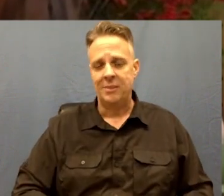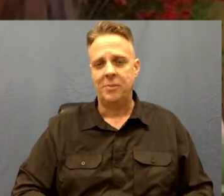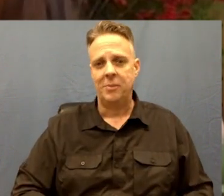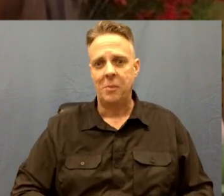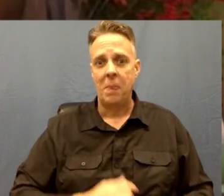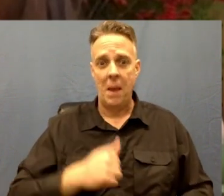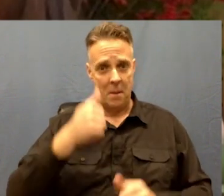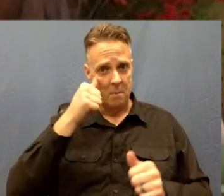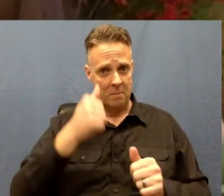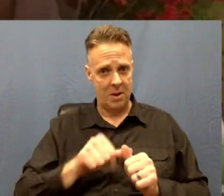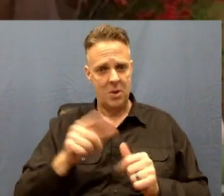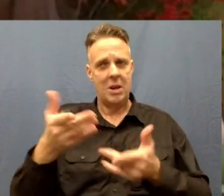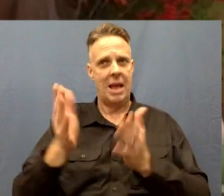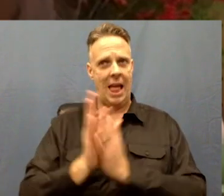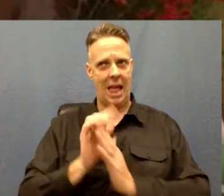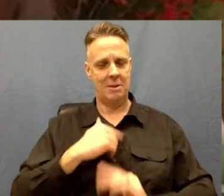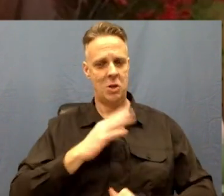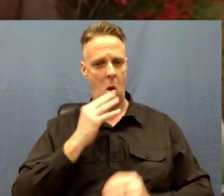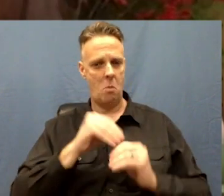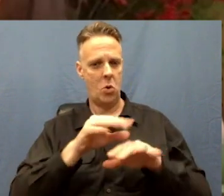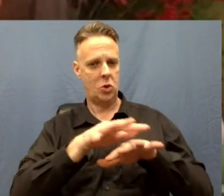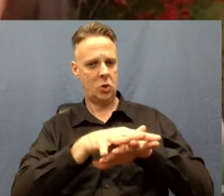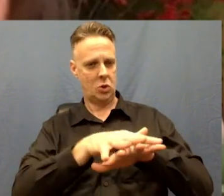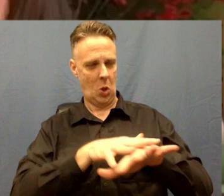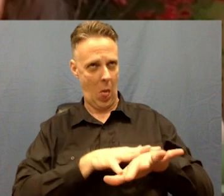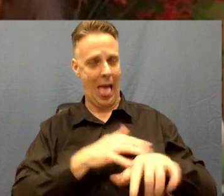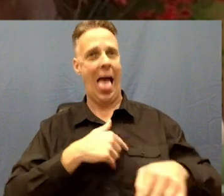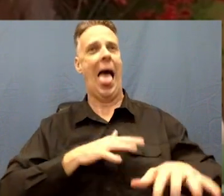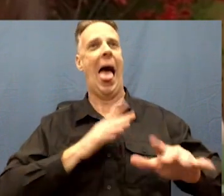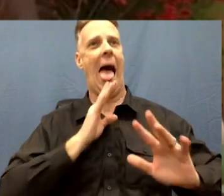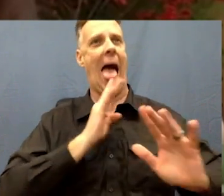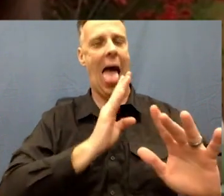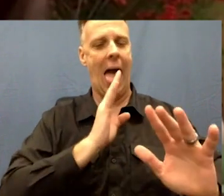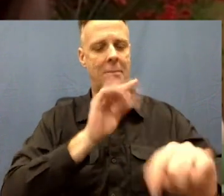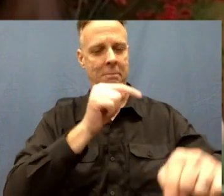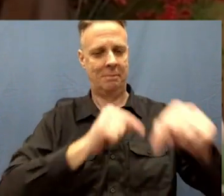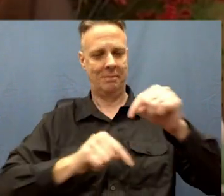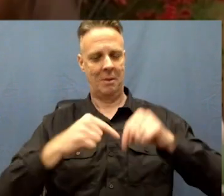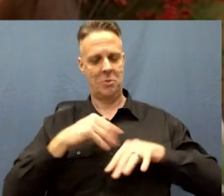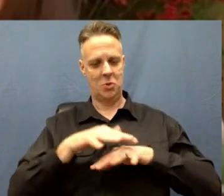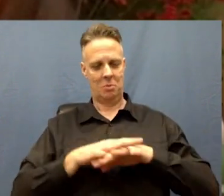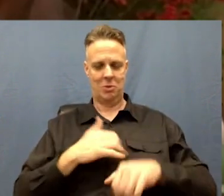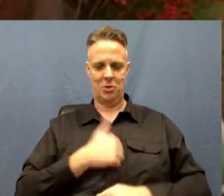YOU ASKED US TO TALK A LITTLE MORE SLOWLY, SO I'M GOING TO SLOW DOWN NOW, I APOLOGIZE TO THE INTERPRETERS.